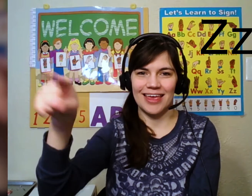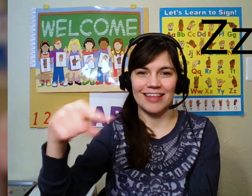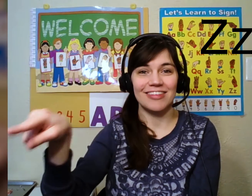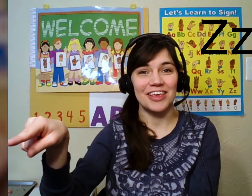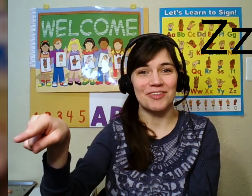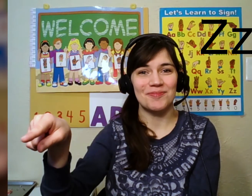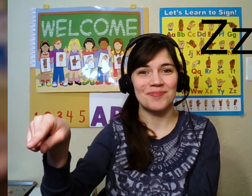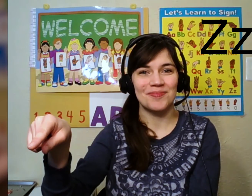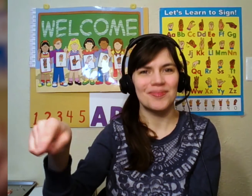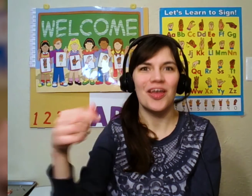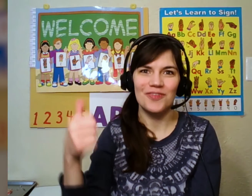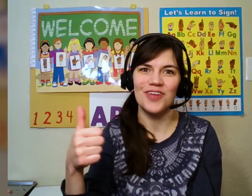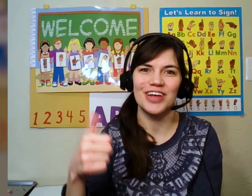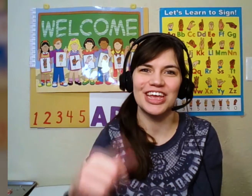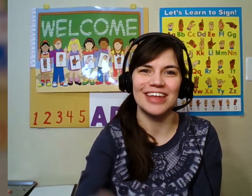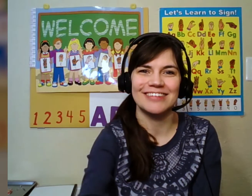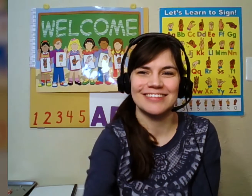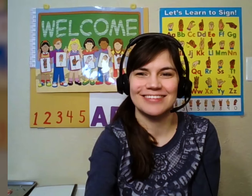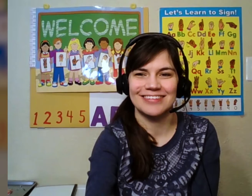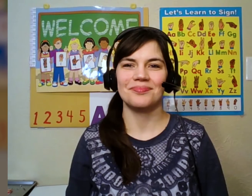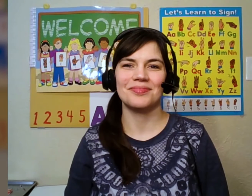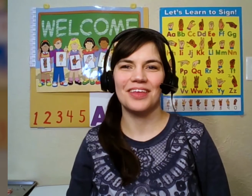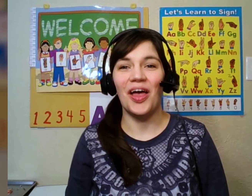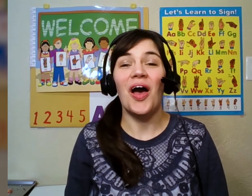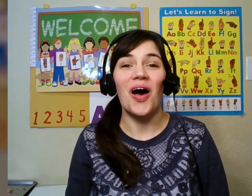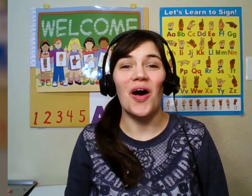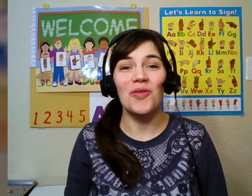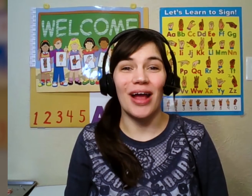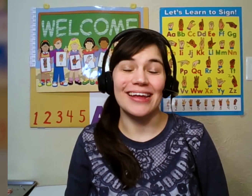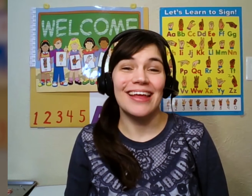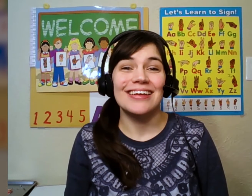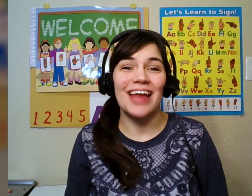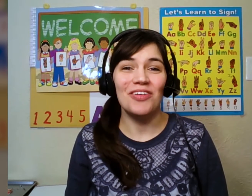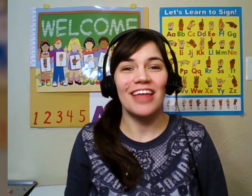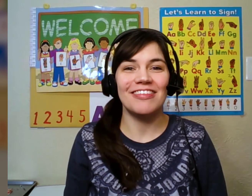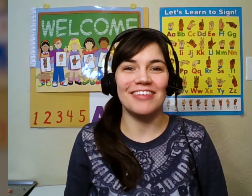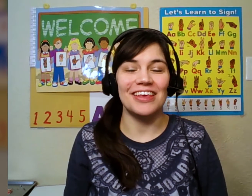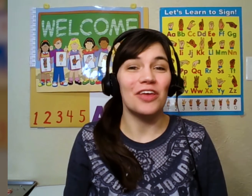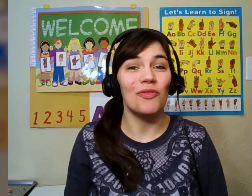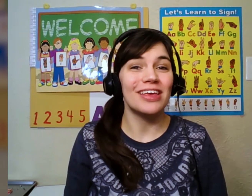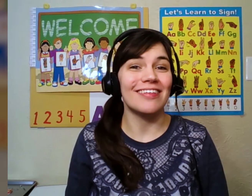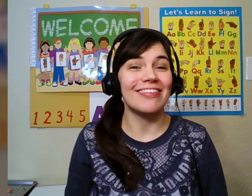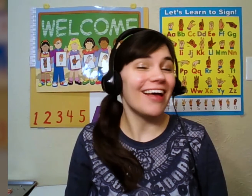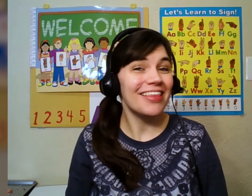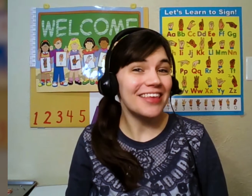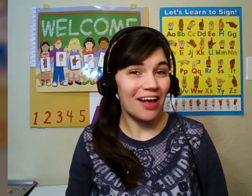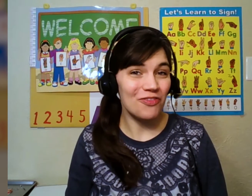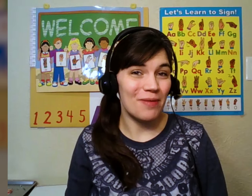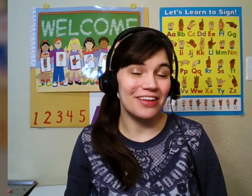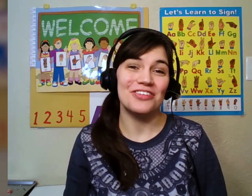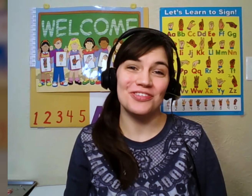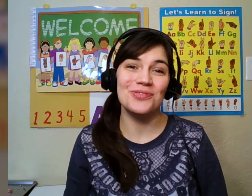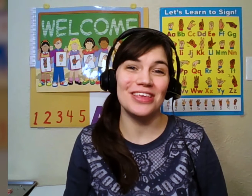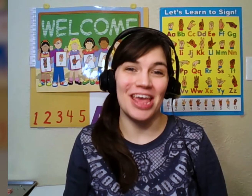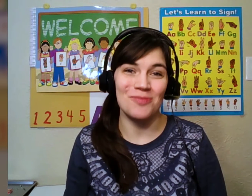And Z. Very good. All right, now let's see if we can sign the alphabet to the